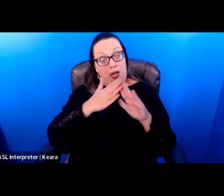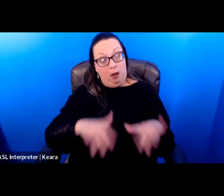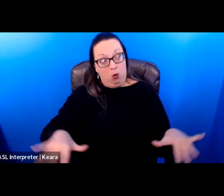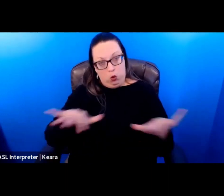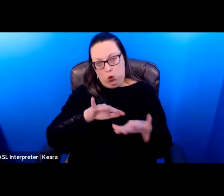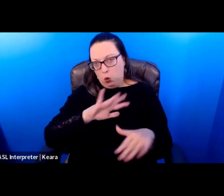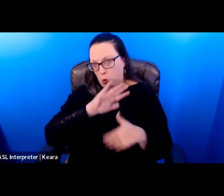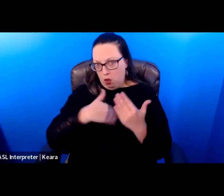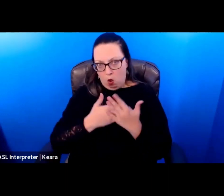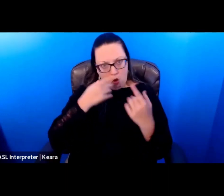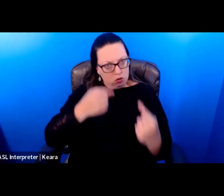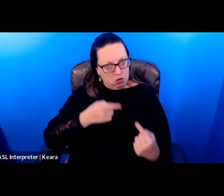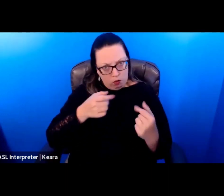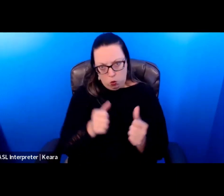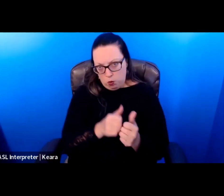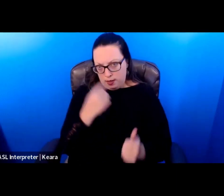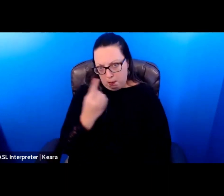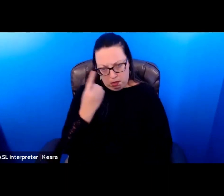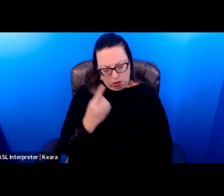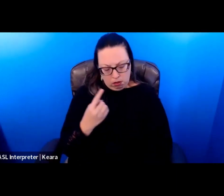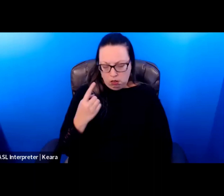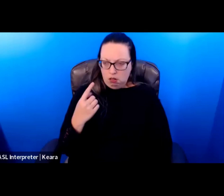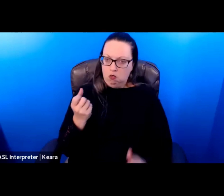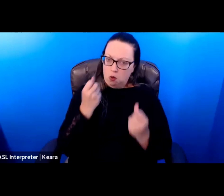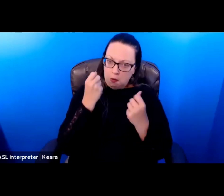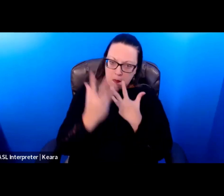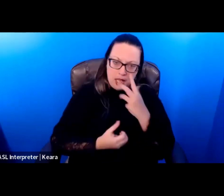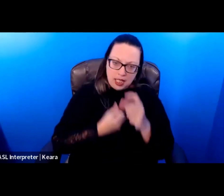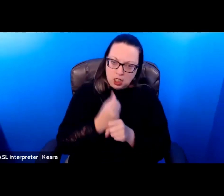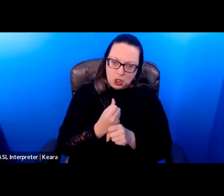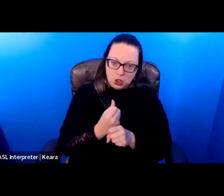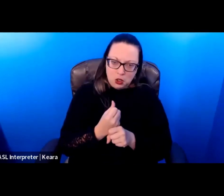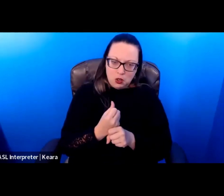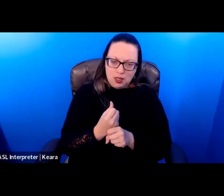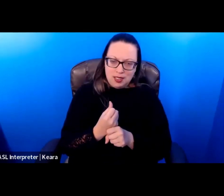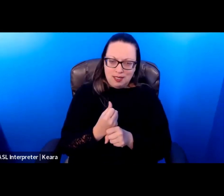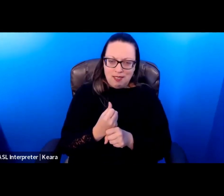for years, like Shawn said, I just saw books were born. Or I